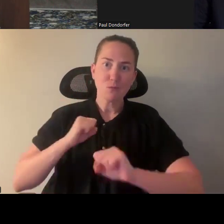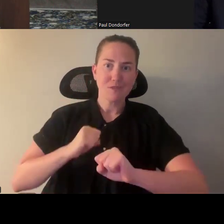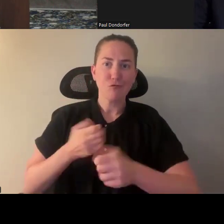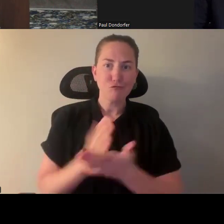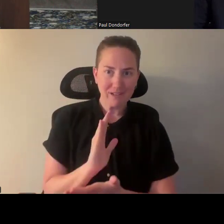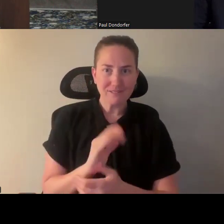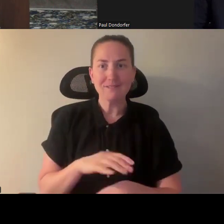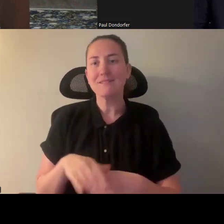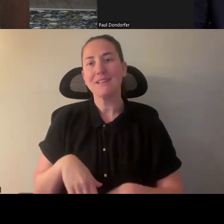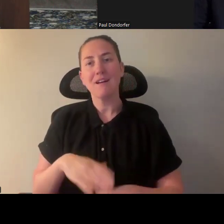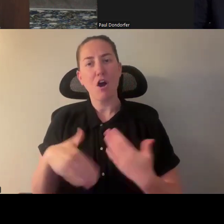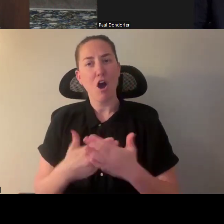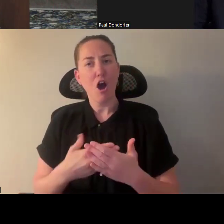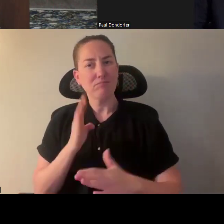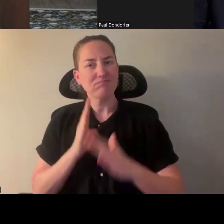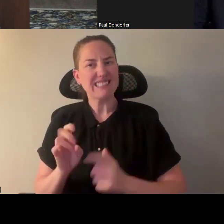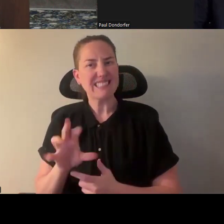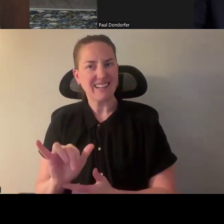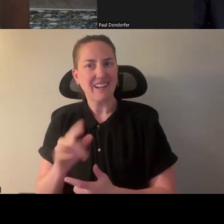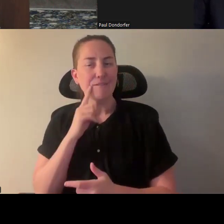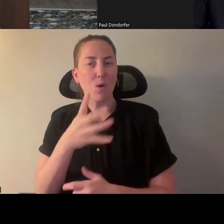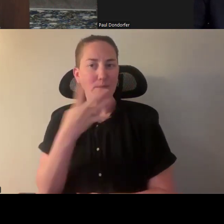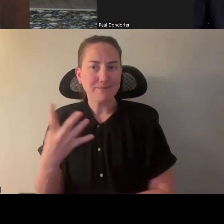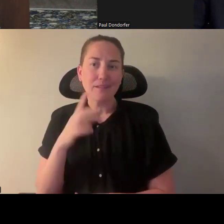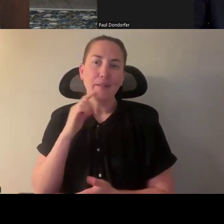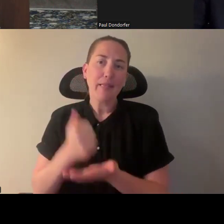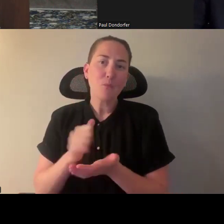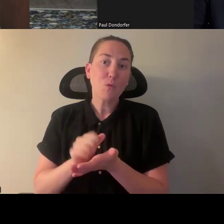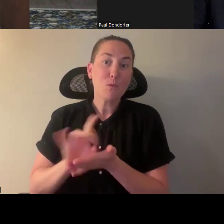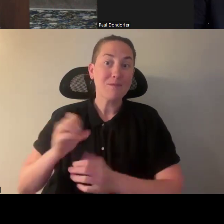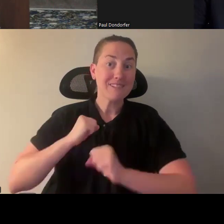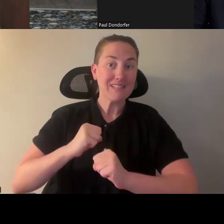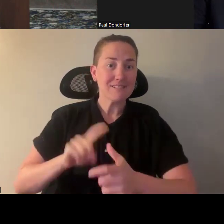immigrant community We help with removal defense asylum applications humanitarian